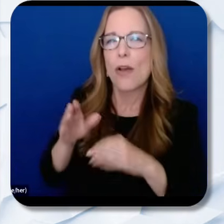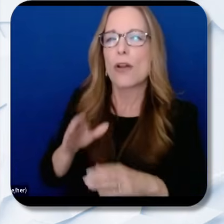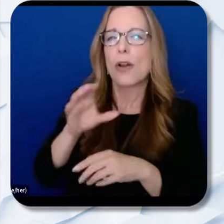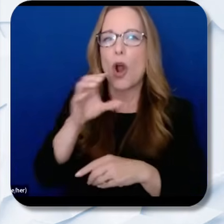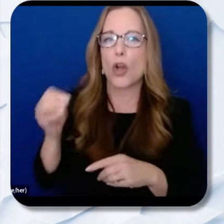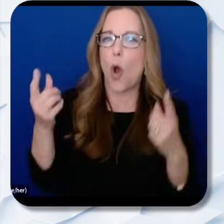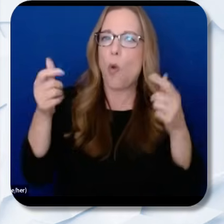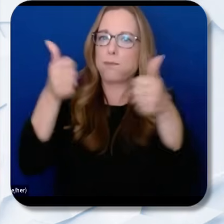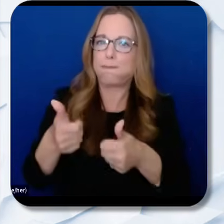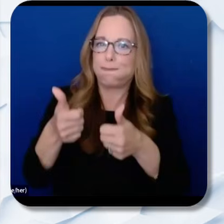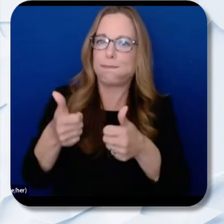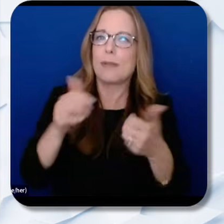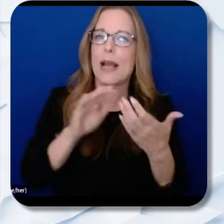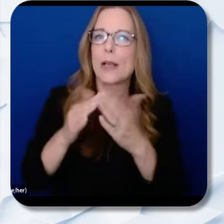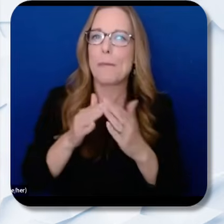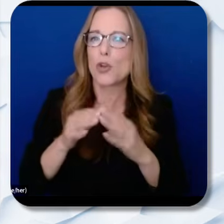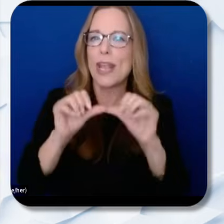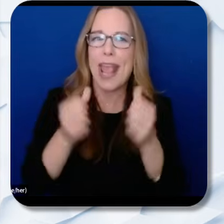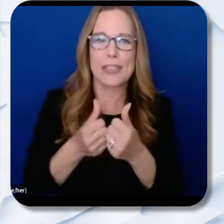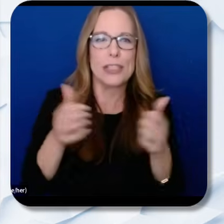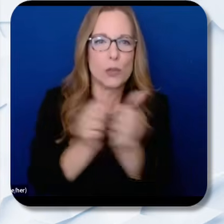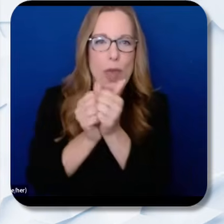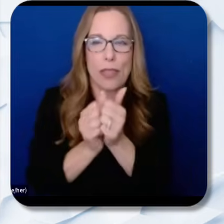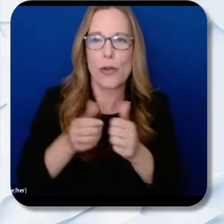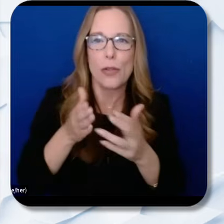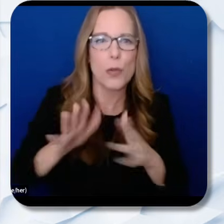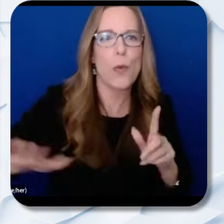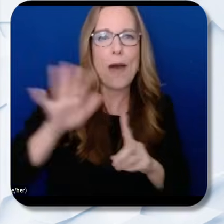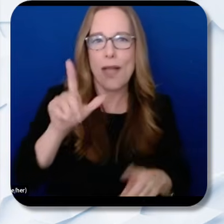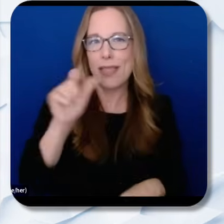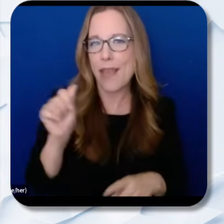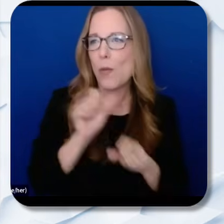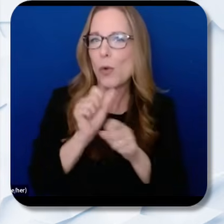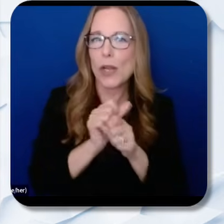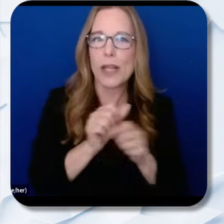This allows the access to housing services and educational advocacy